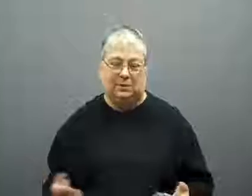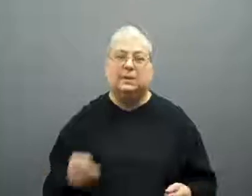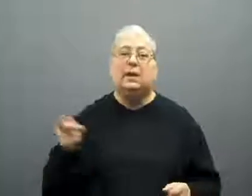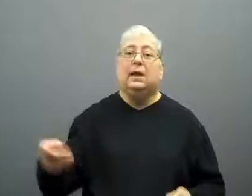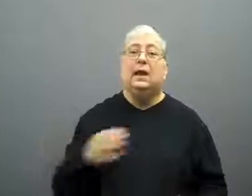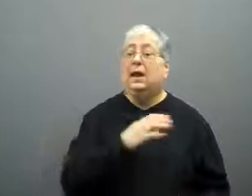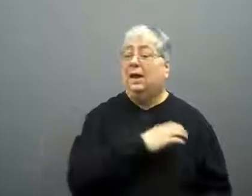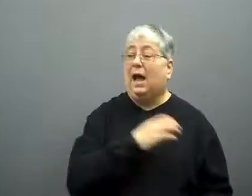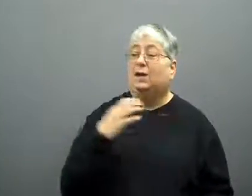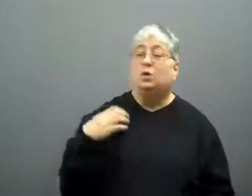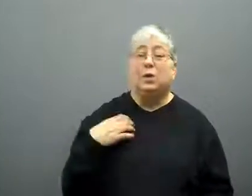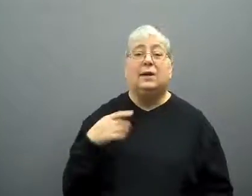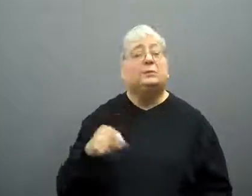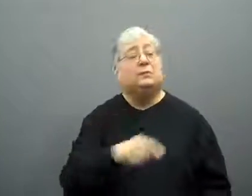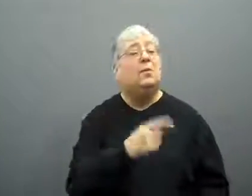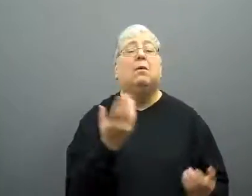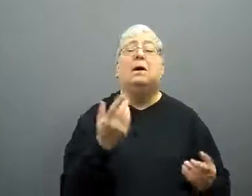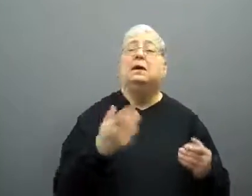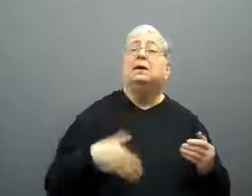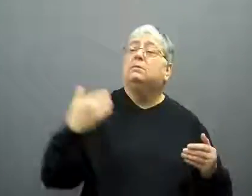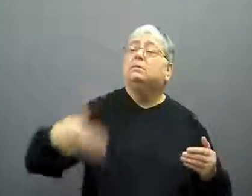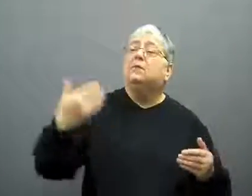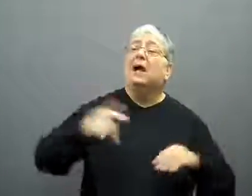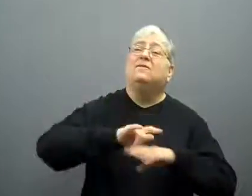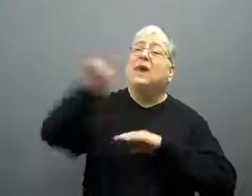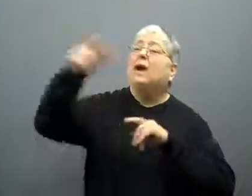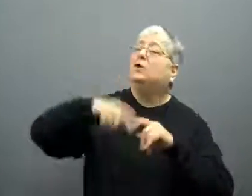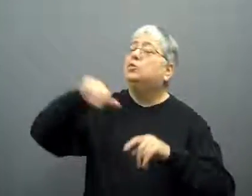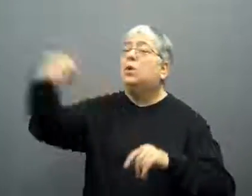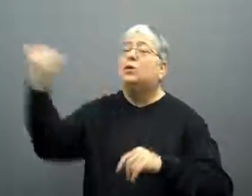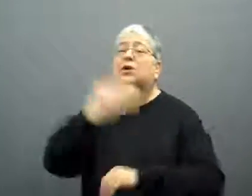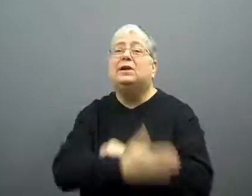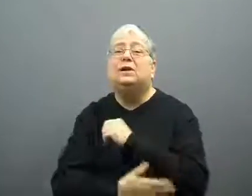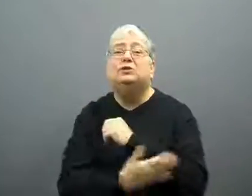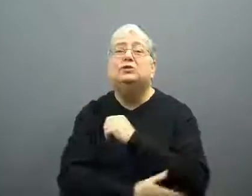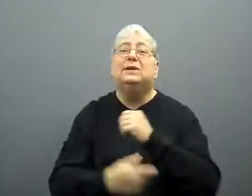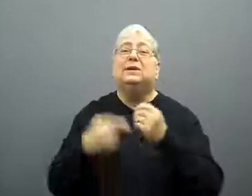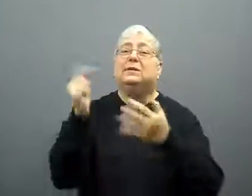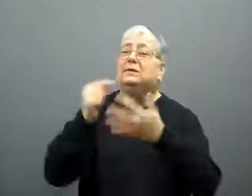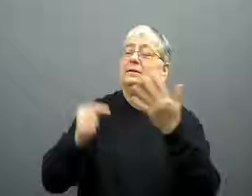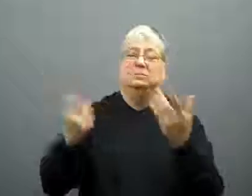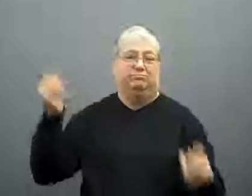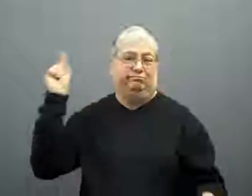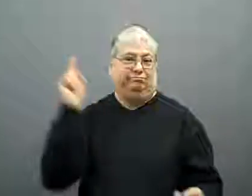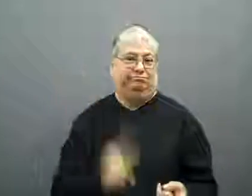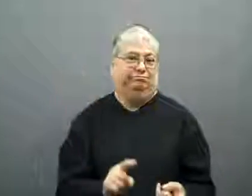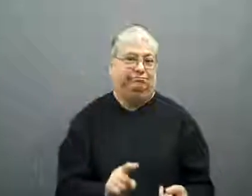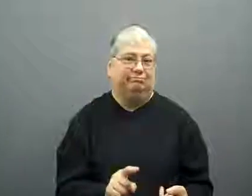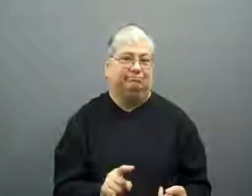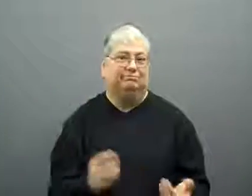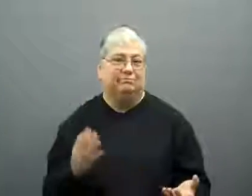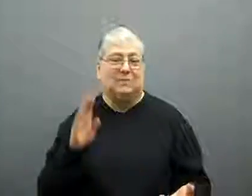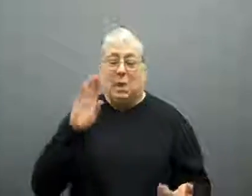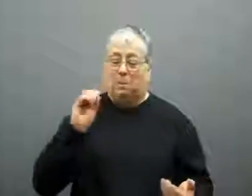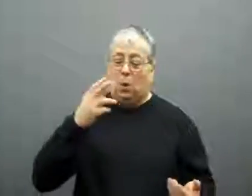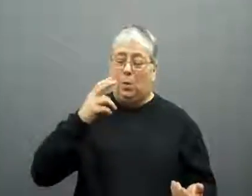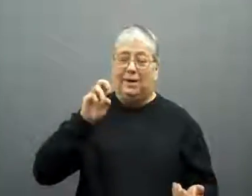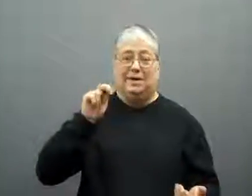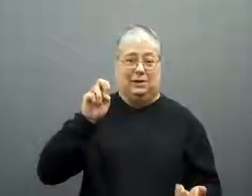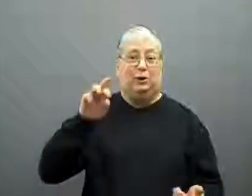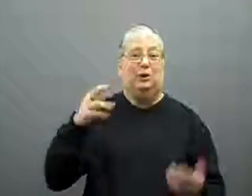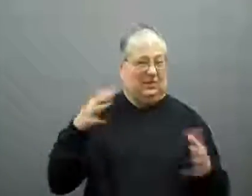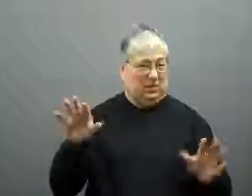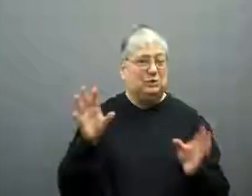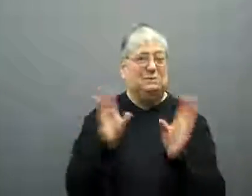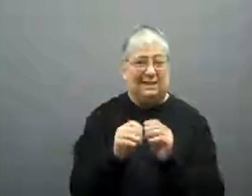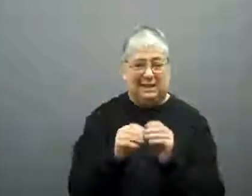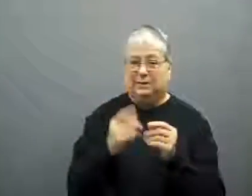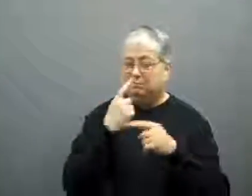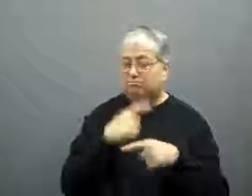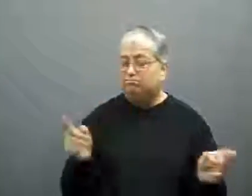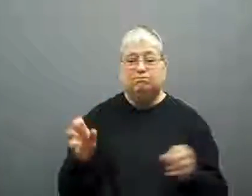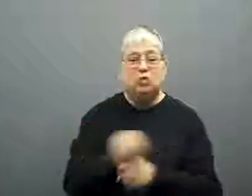International flights for members of Congress will be curtailed.